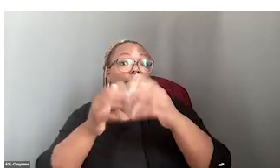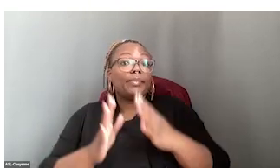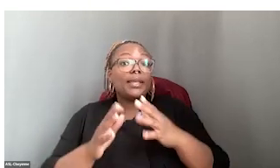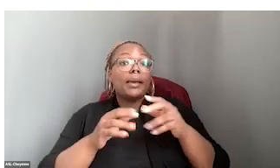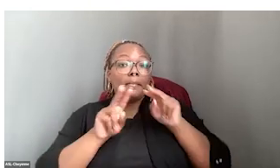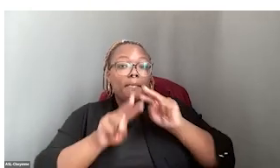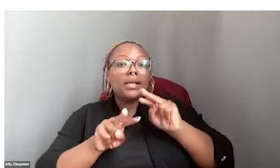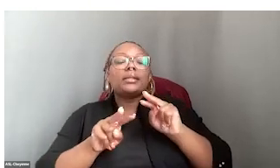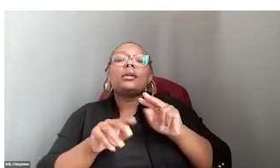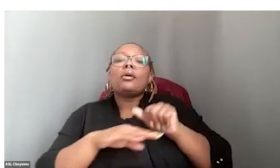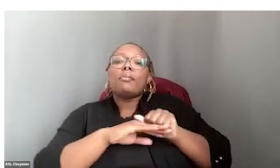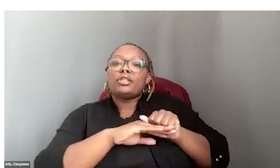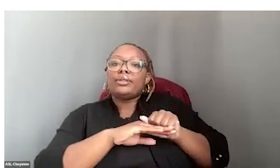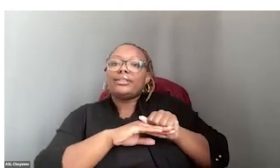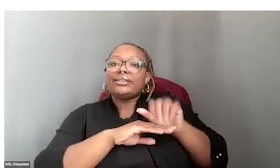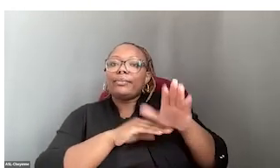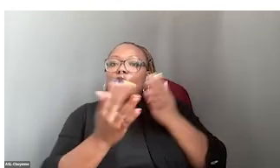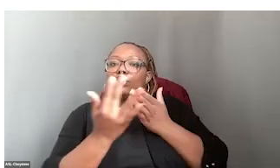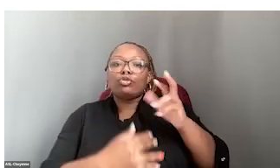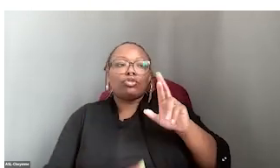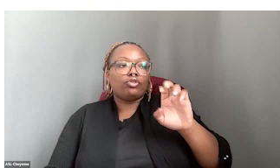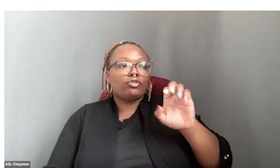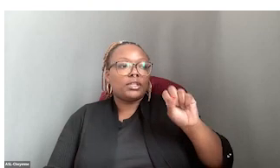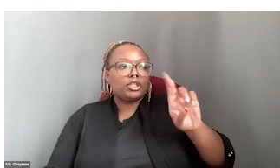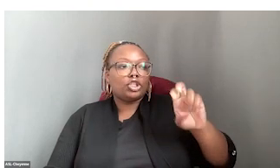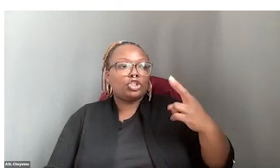Each submitting -- each subaward must have been UEI